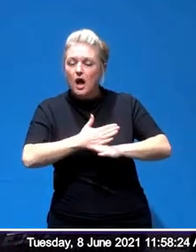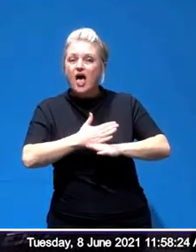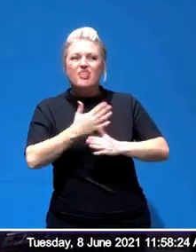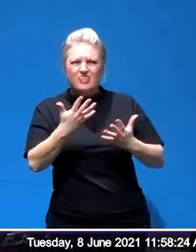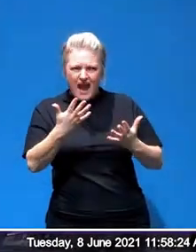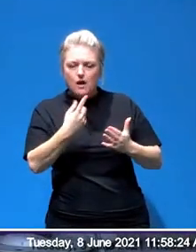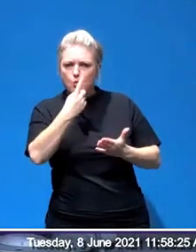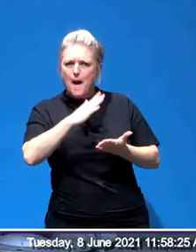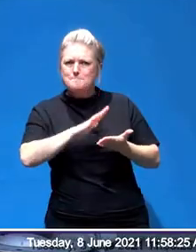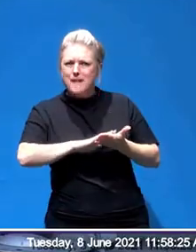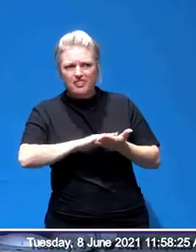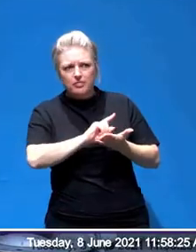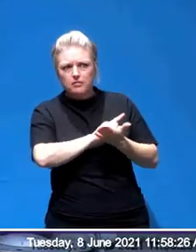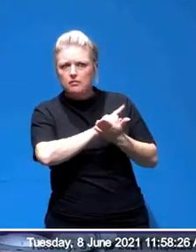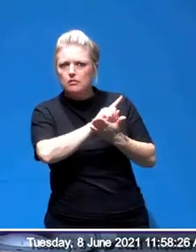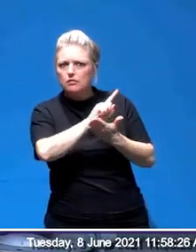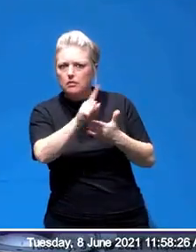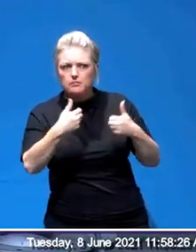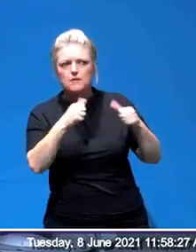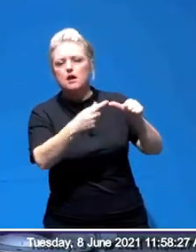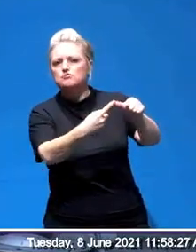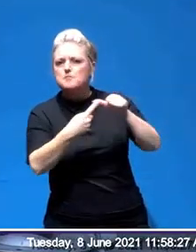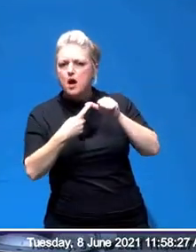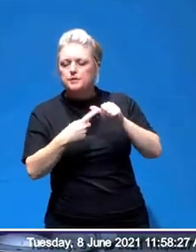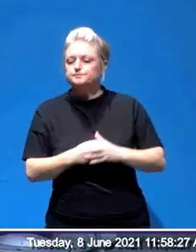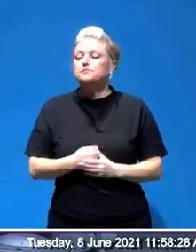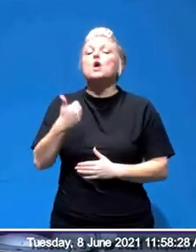Let's pick things back up at paragraph 103.